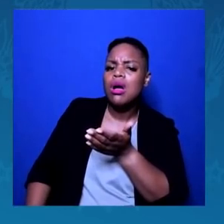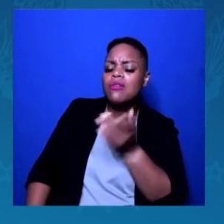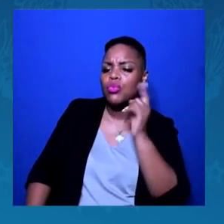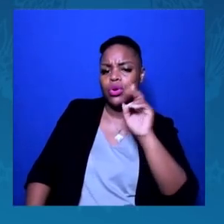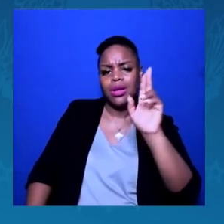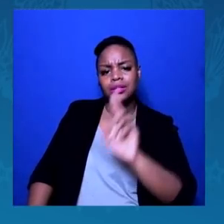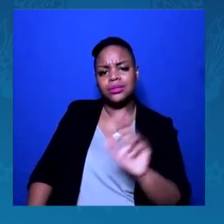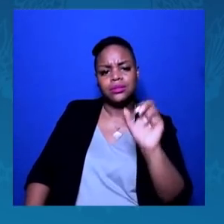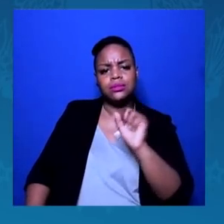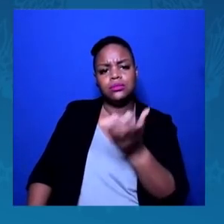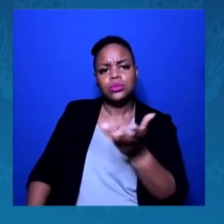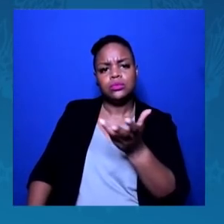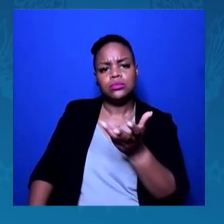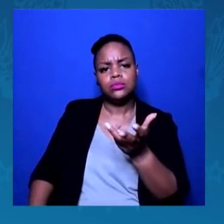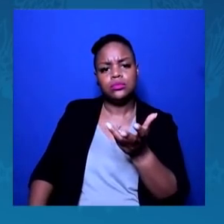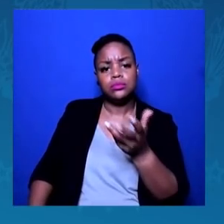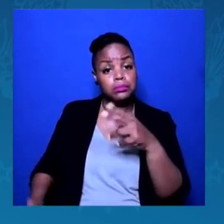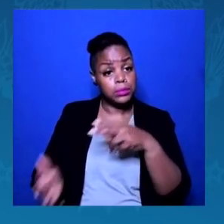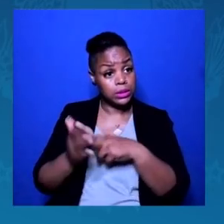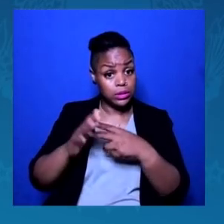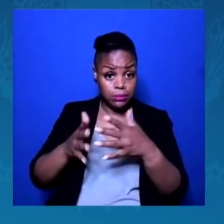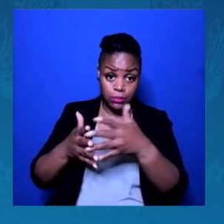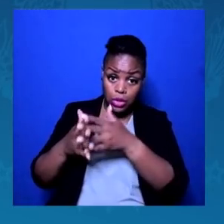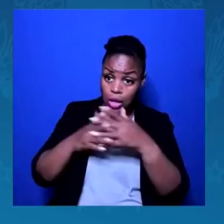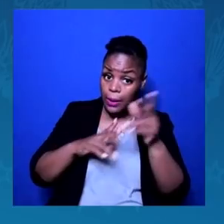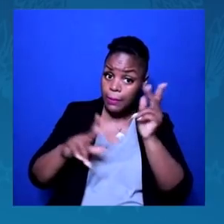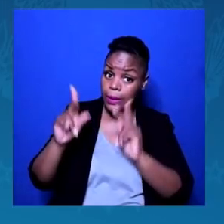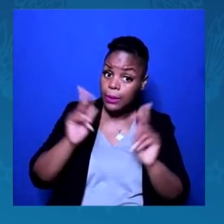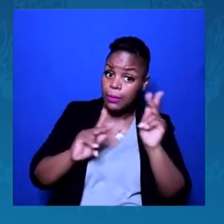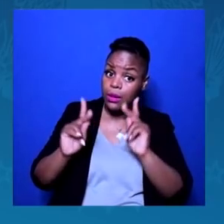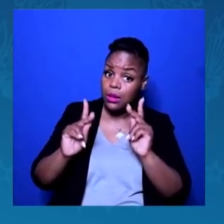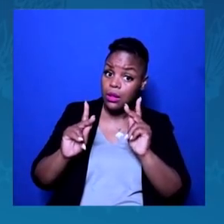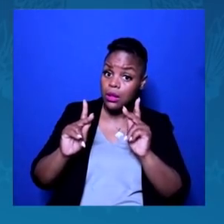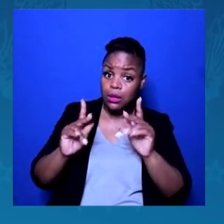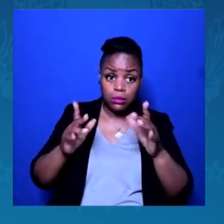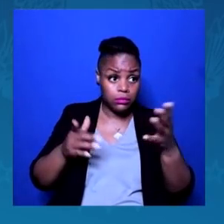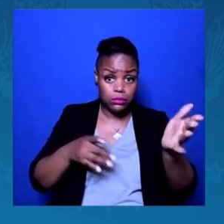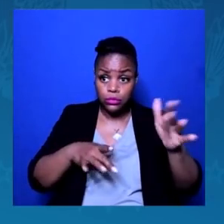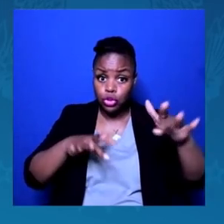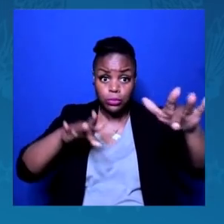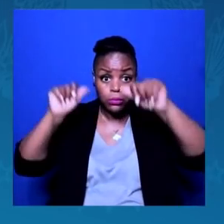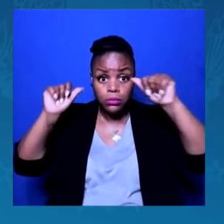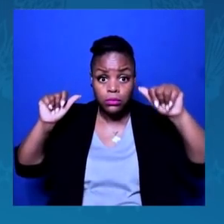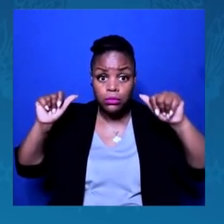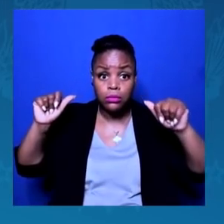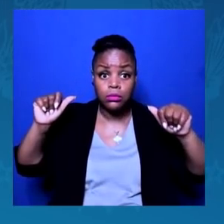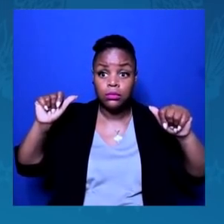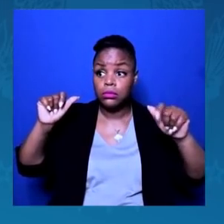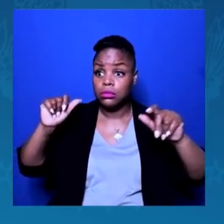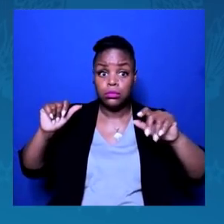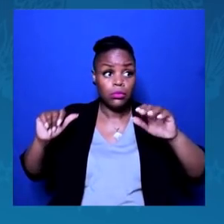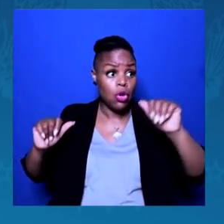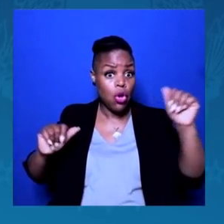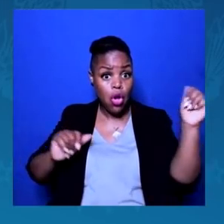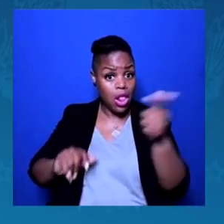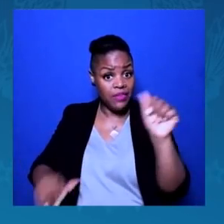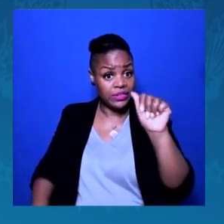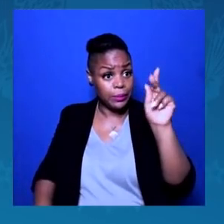Is there a number of Afghans that we're hoping to evacuate? And with that in mind, now that we're seeing that there are terrorist threats against the Kabul airport,